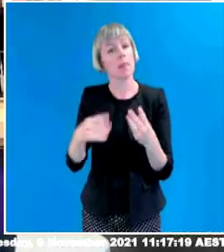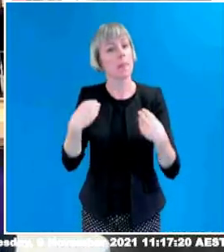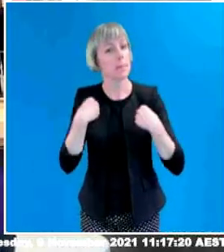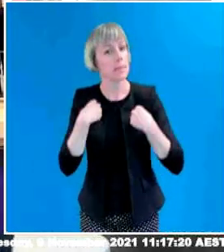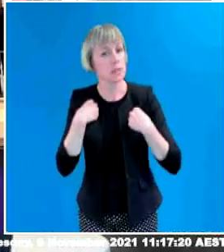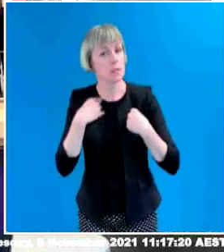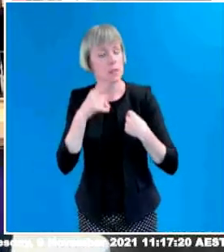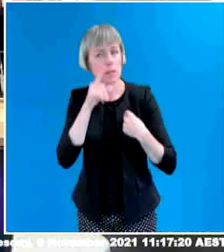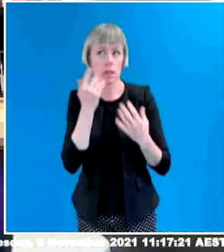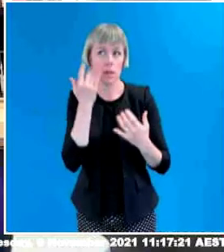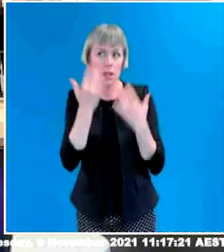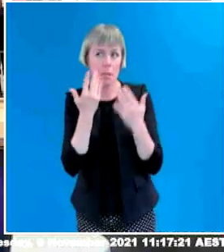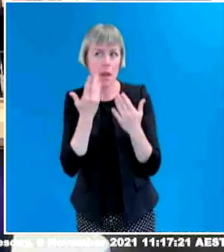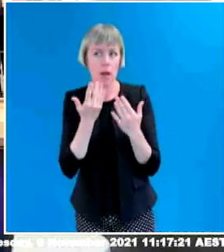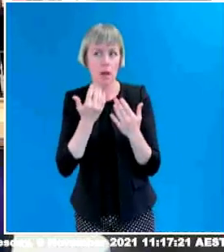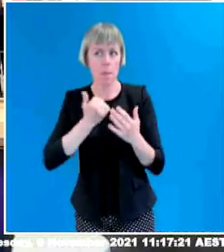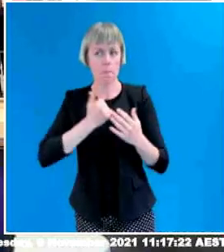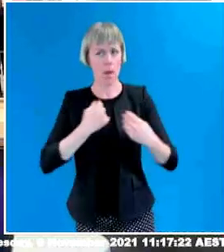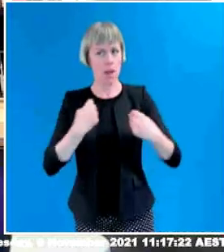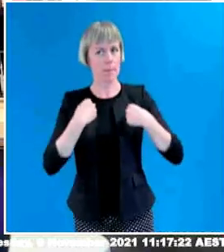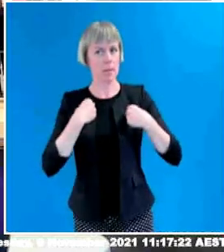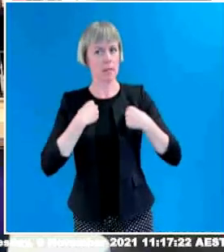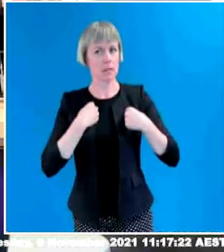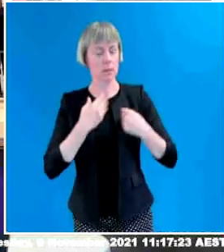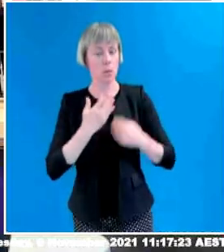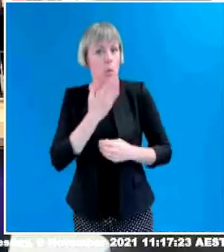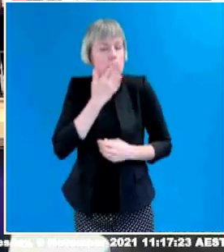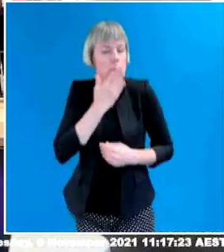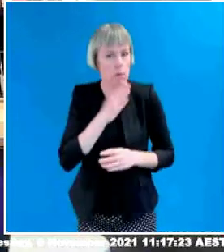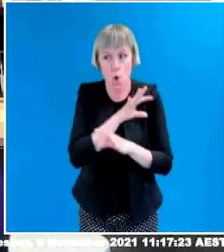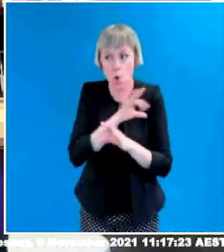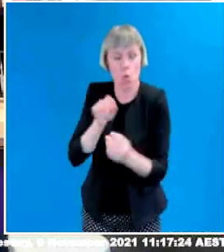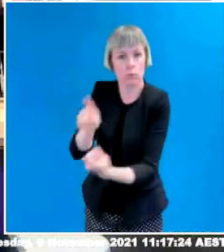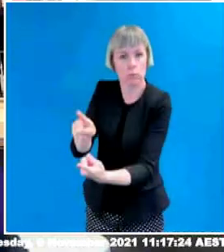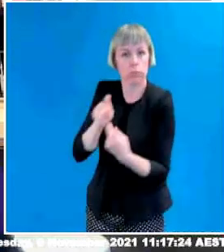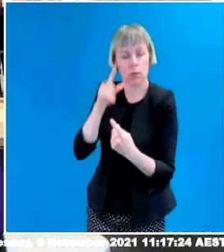negatively impacting people, that they are not employing people or not